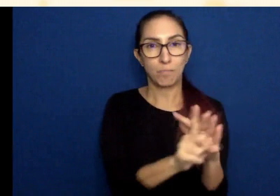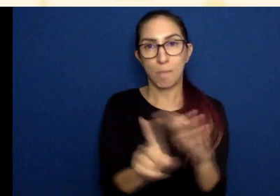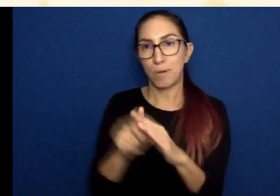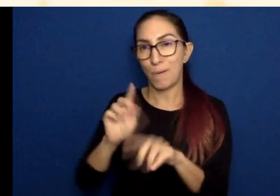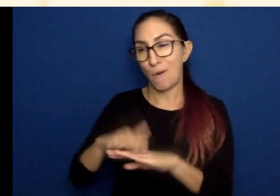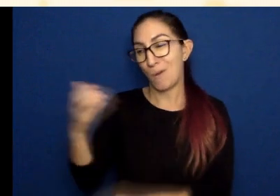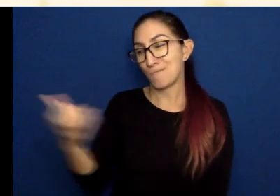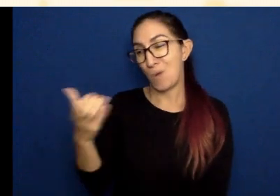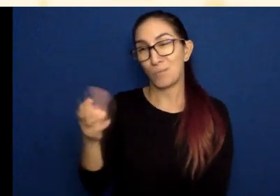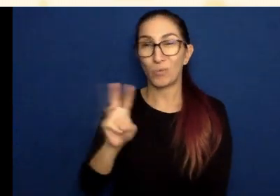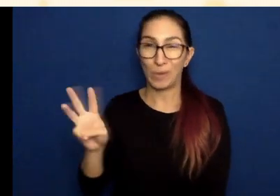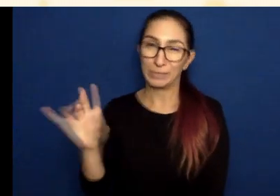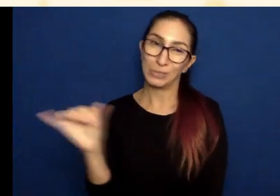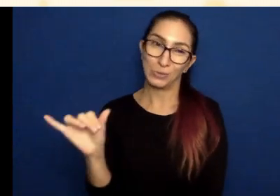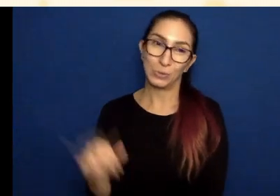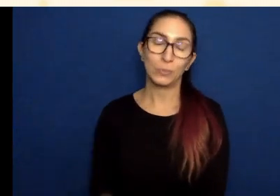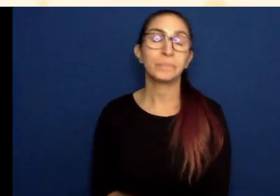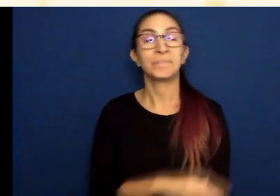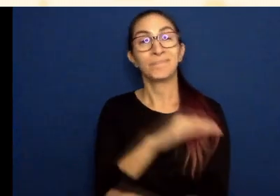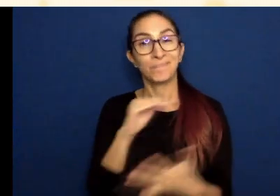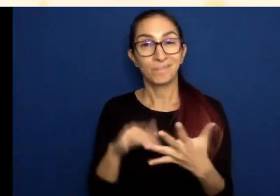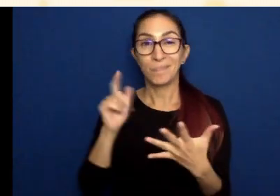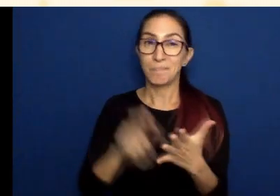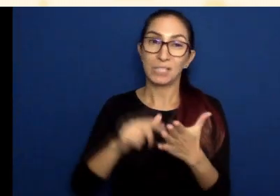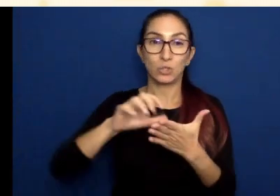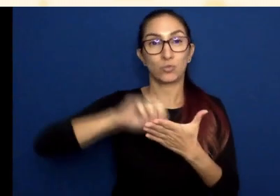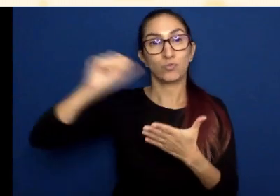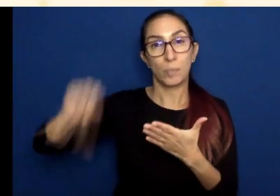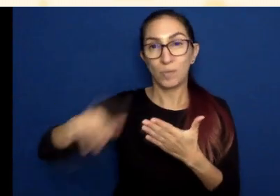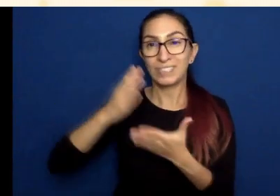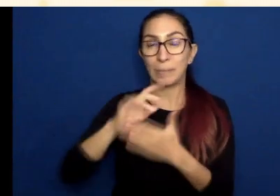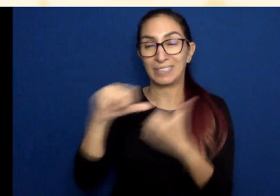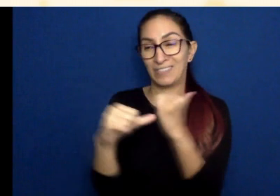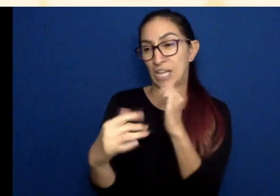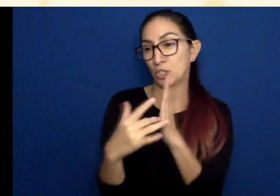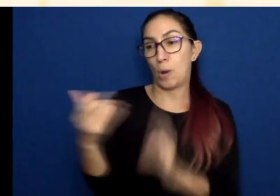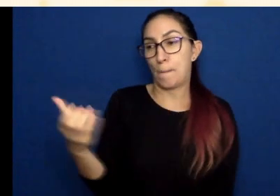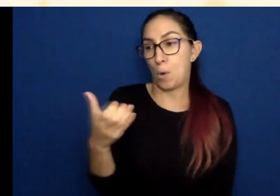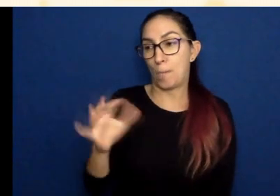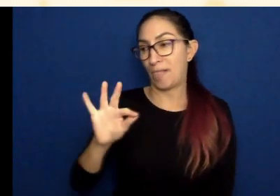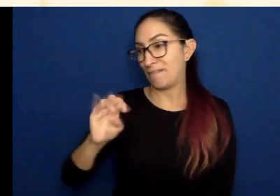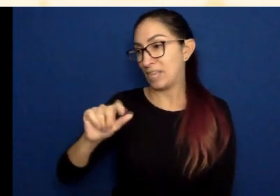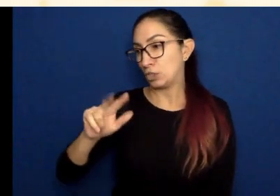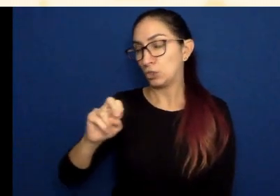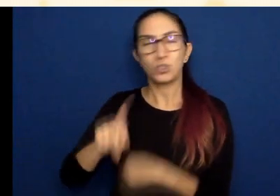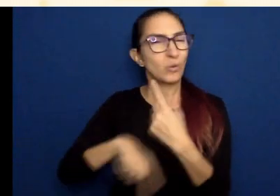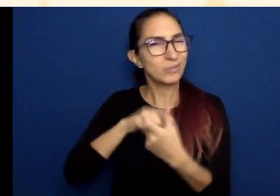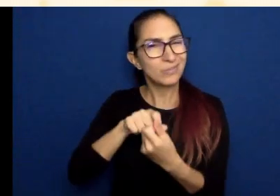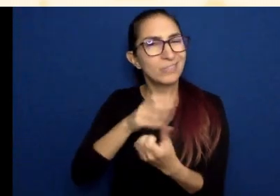We need to remove some assistive technologies and mobile features. So certain types of tests seem to generate the same results.